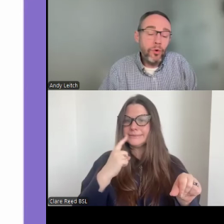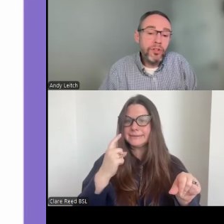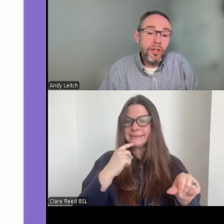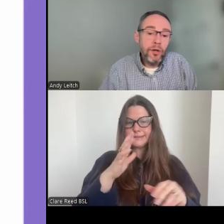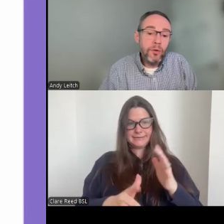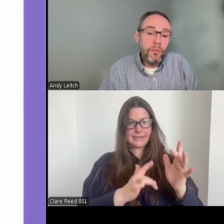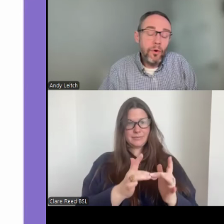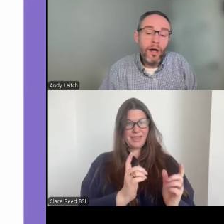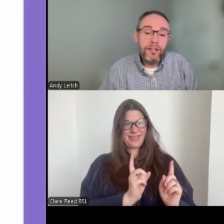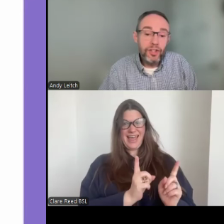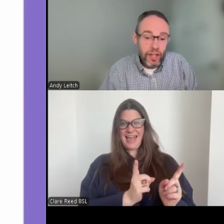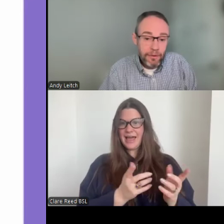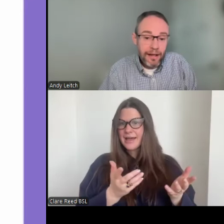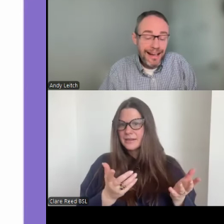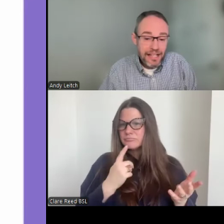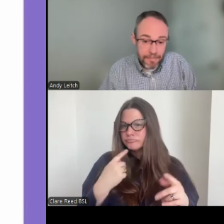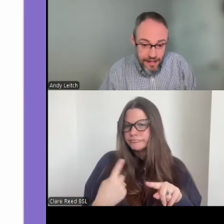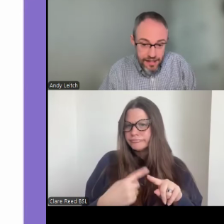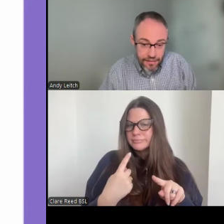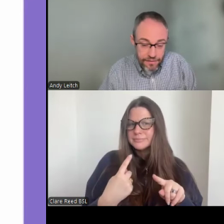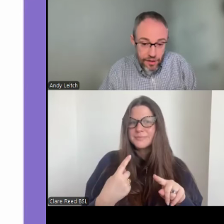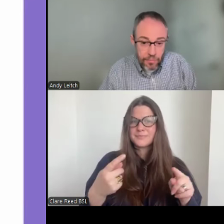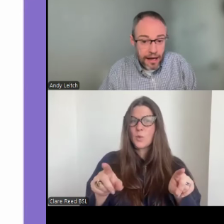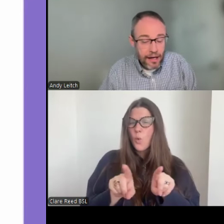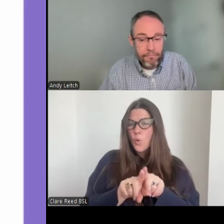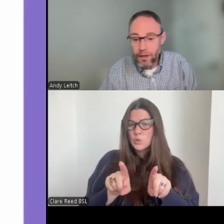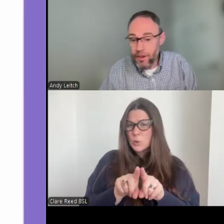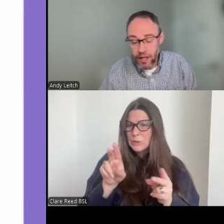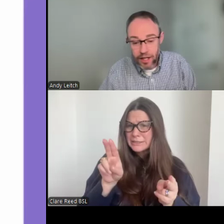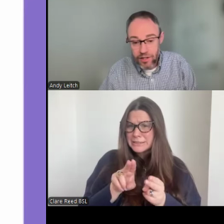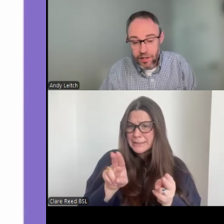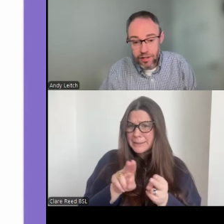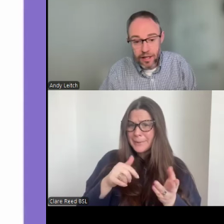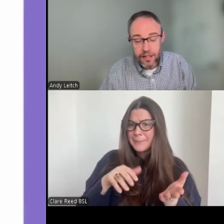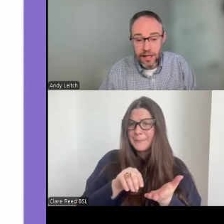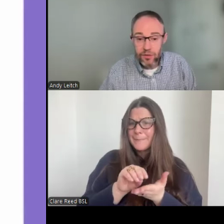They're also quite cheap and inexpensive. You pay a monthly license and it takes